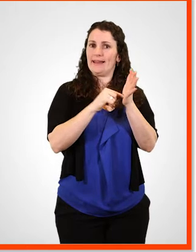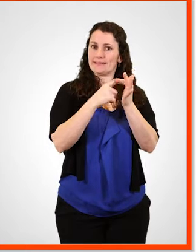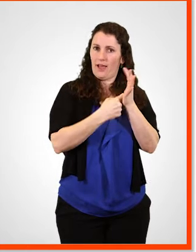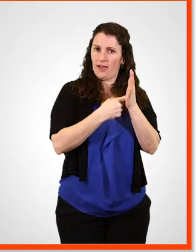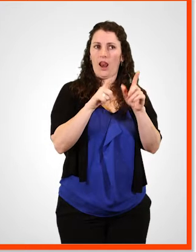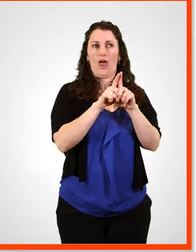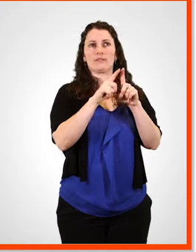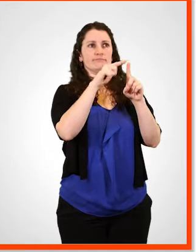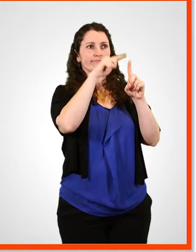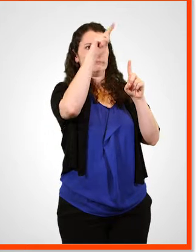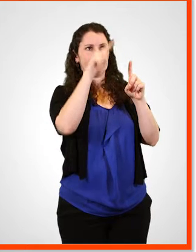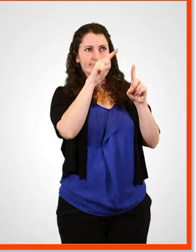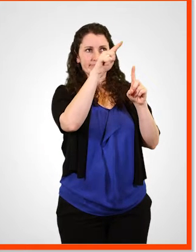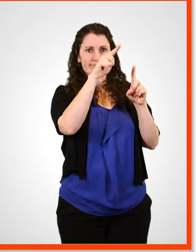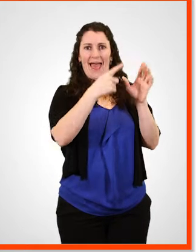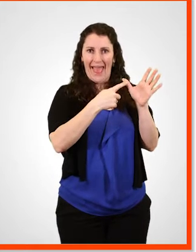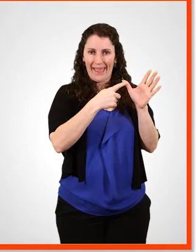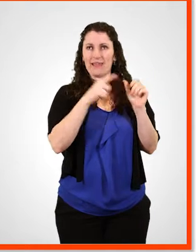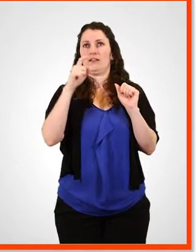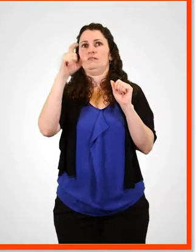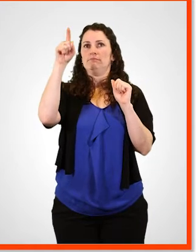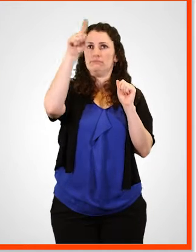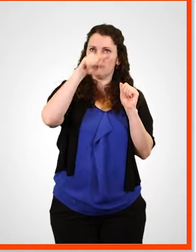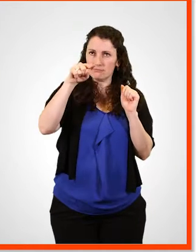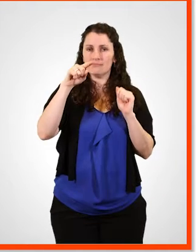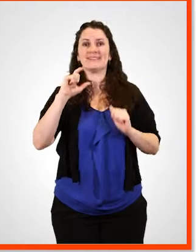and this is an M and that is a C.